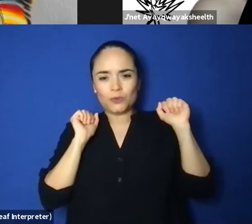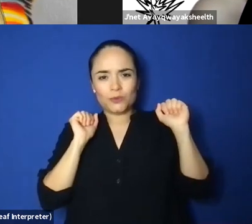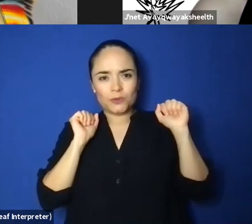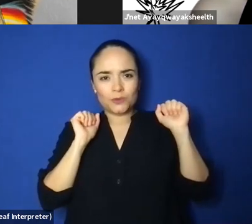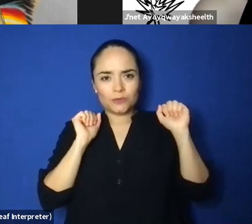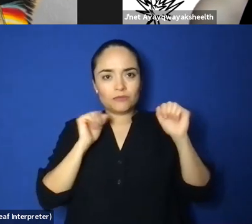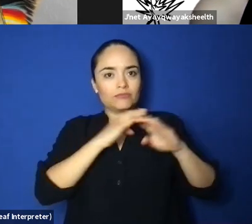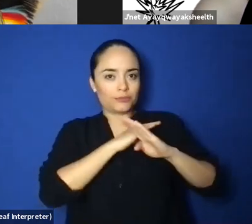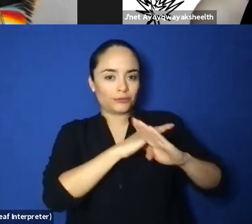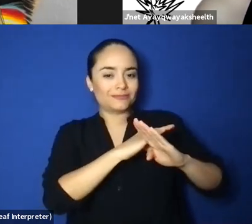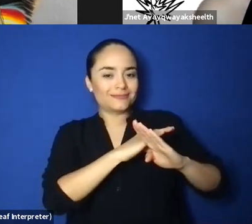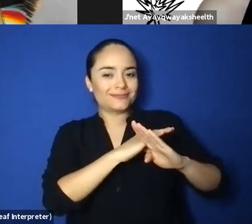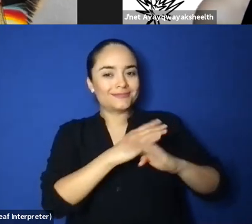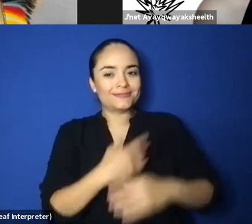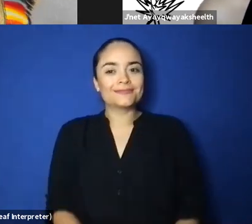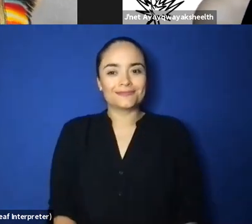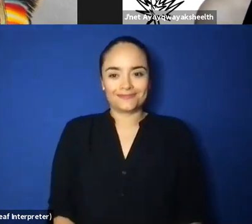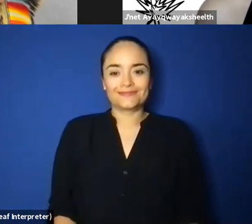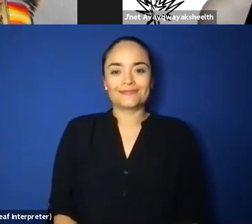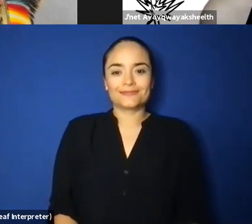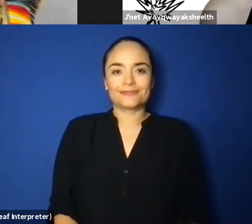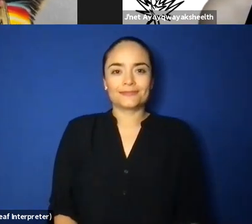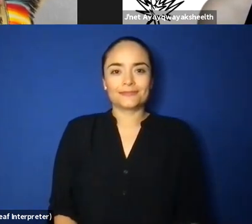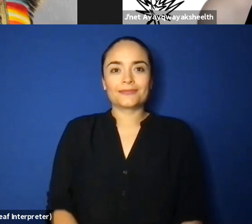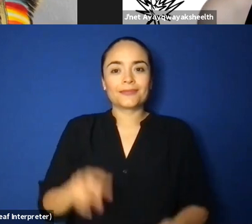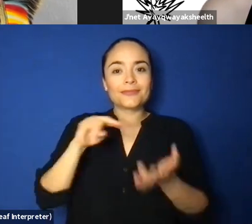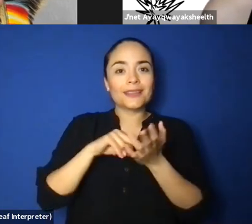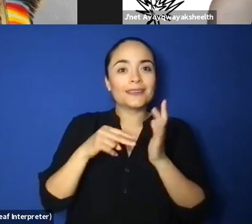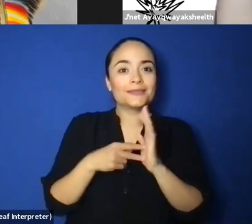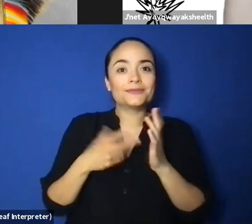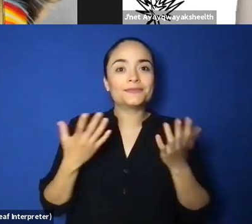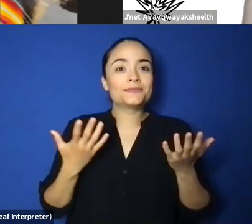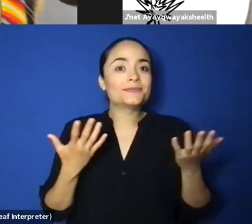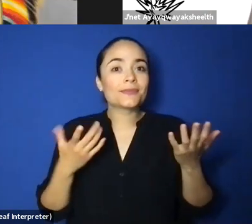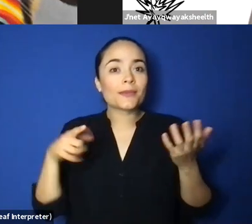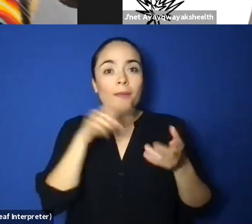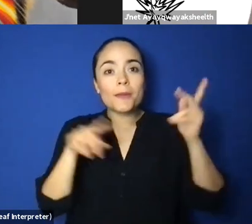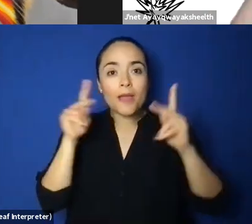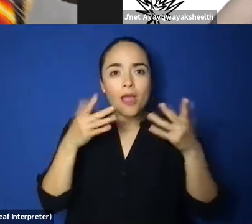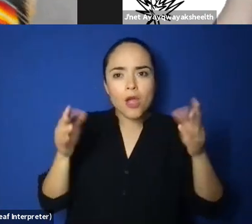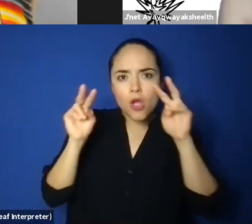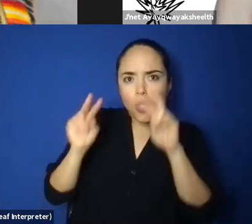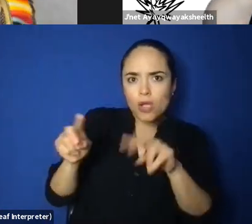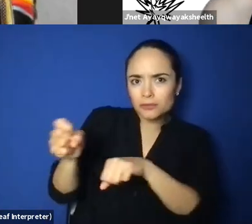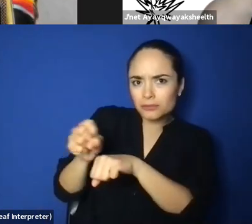porcupine and lets people know that I'm here, I'm doing serious work, you know,